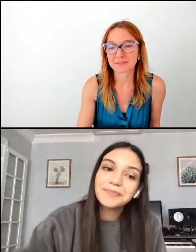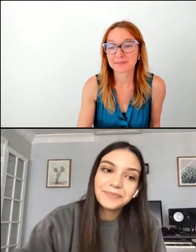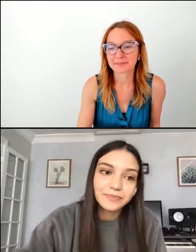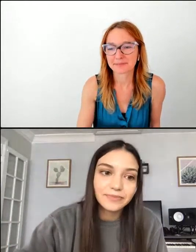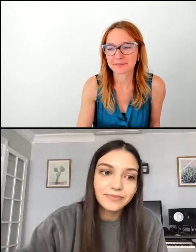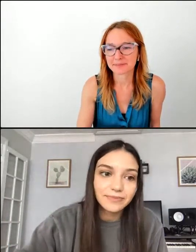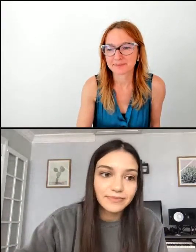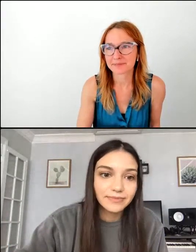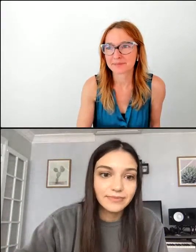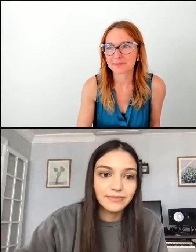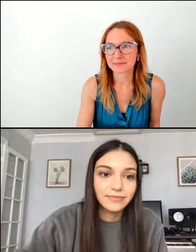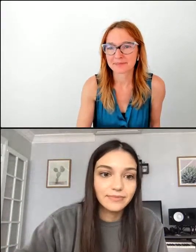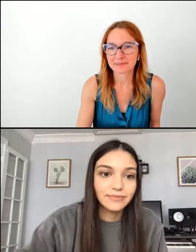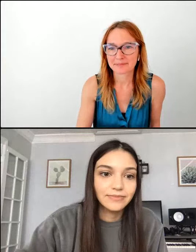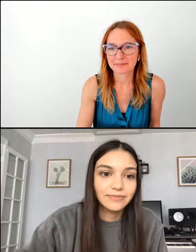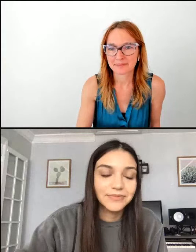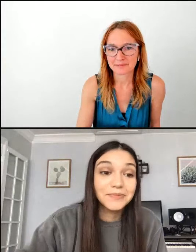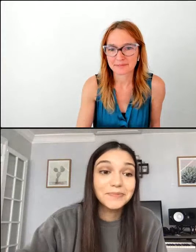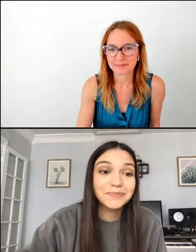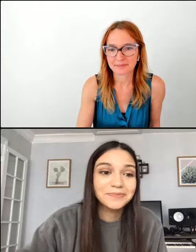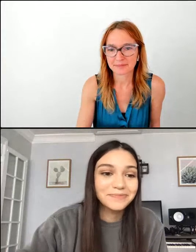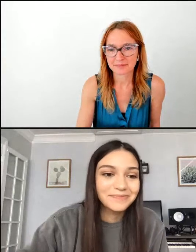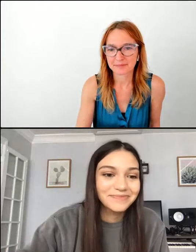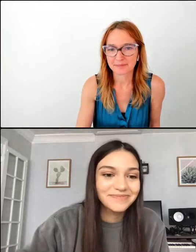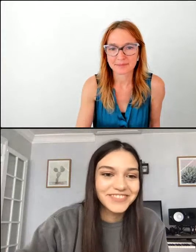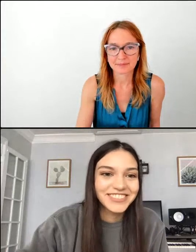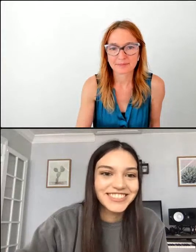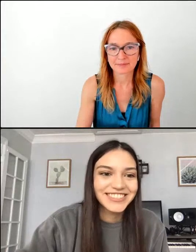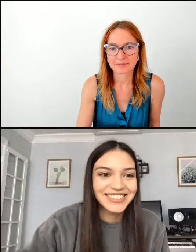cassie has actually done some really great work that we weren't able to cover um around healthcare